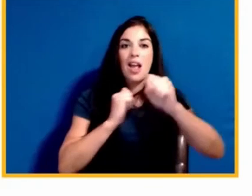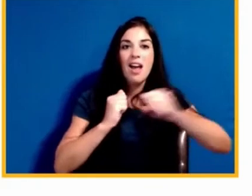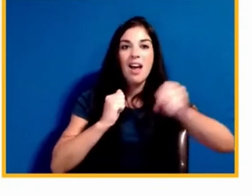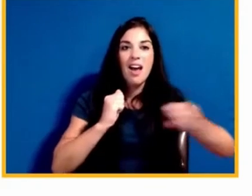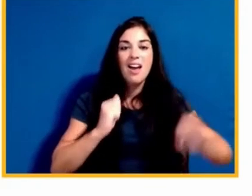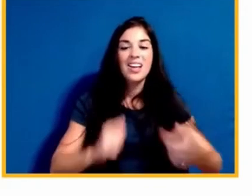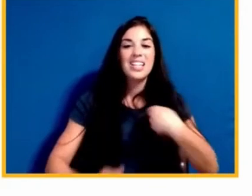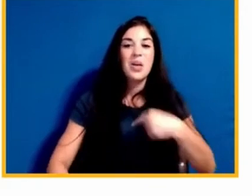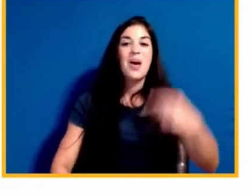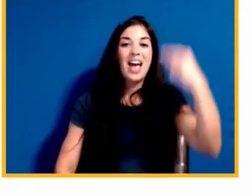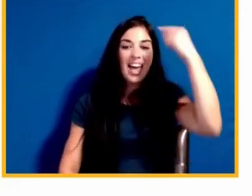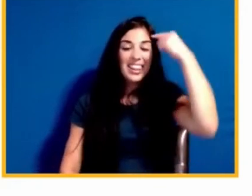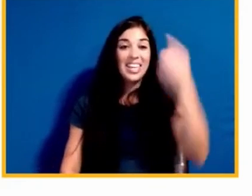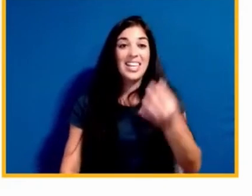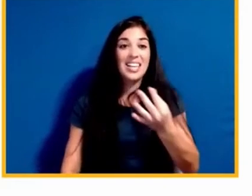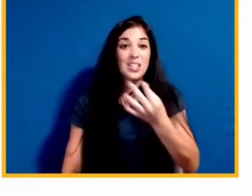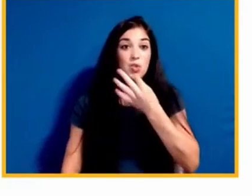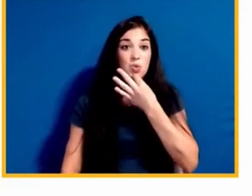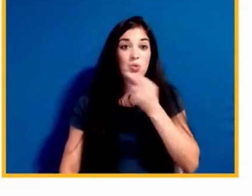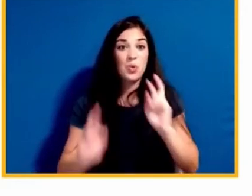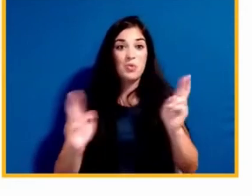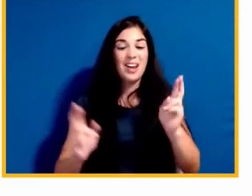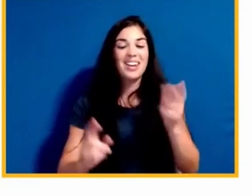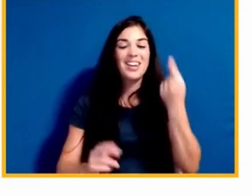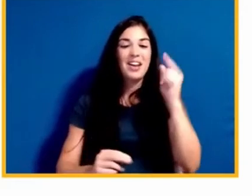think that we're I think we're all set for our